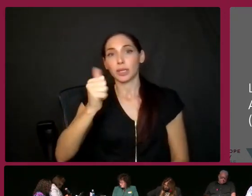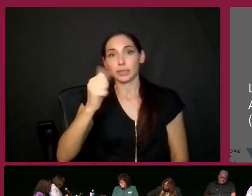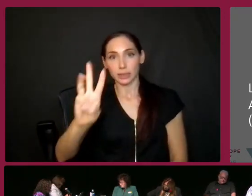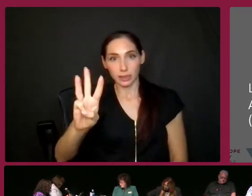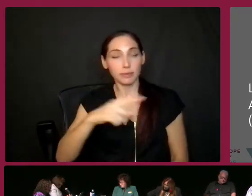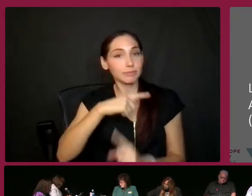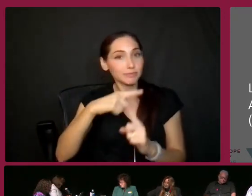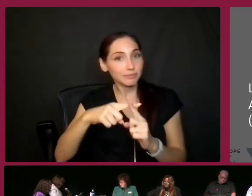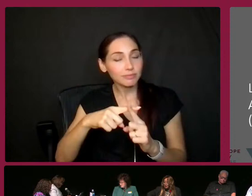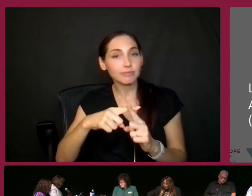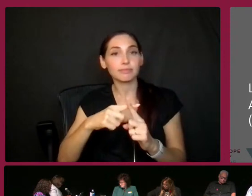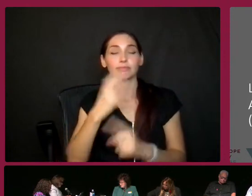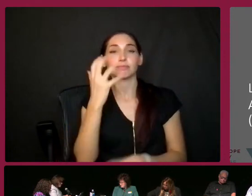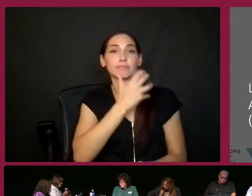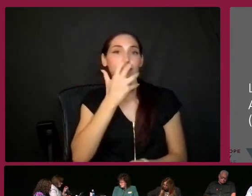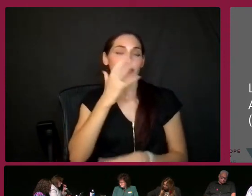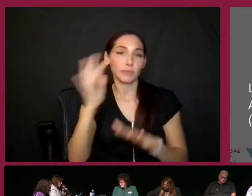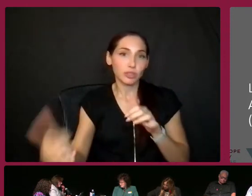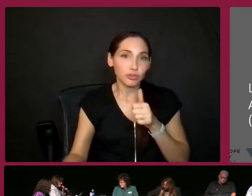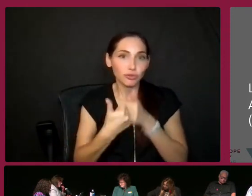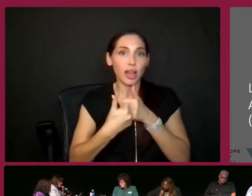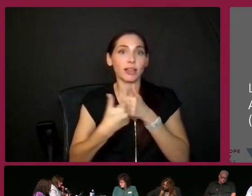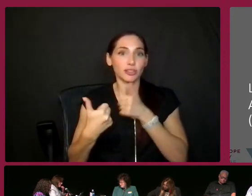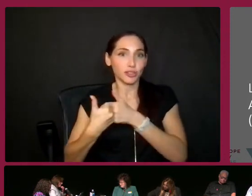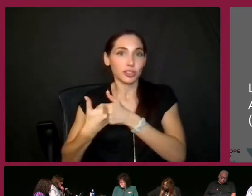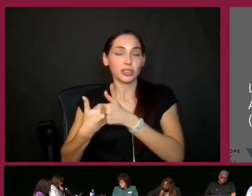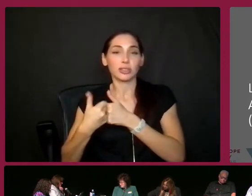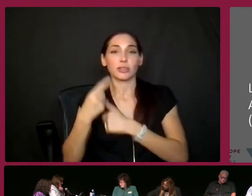unprecedented challenges of operating under